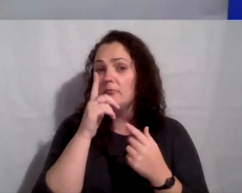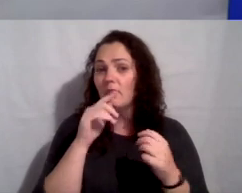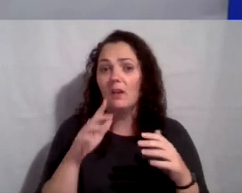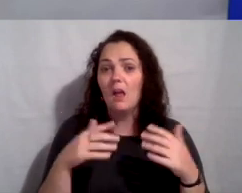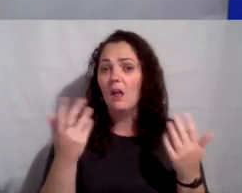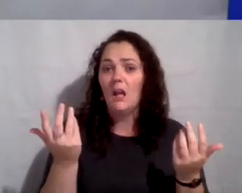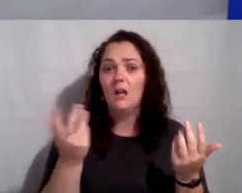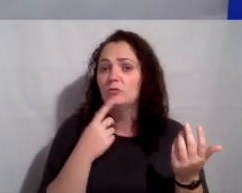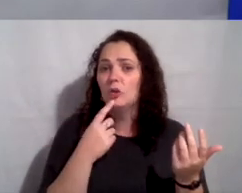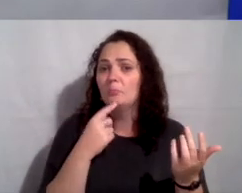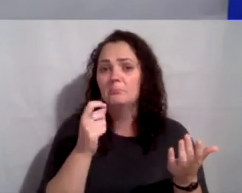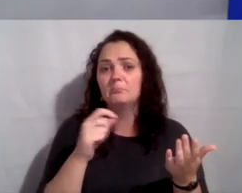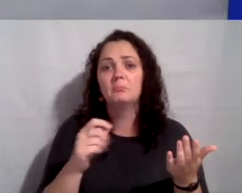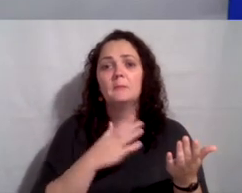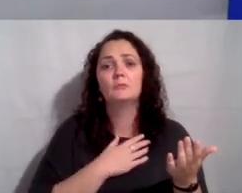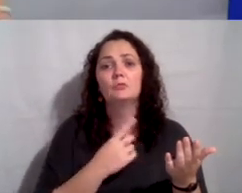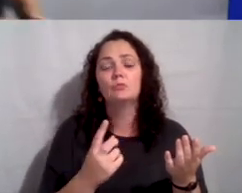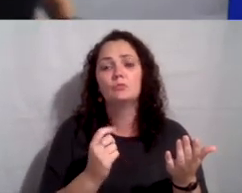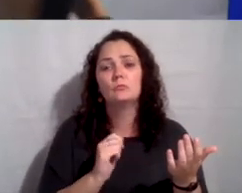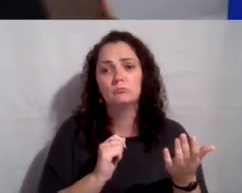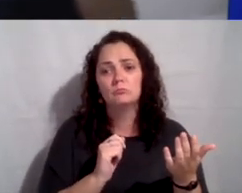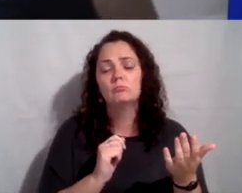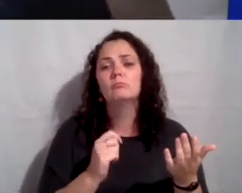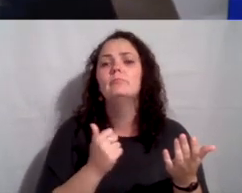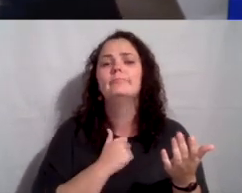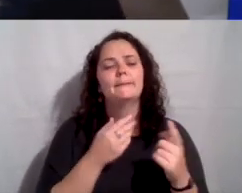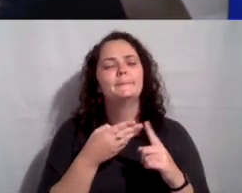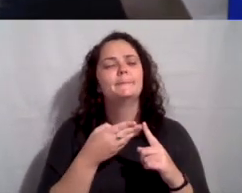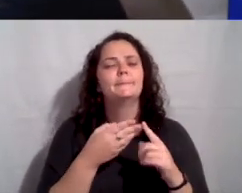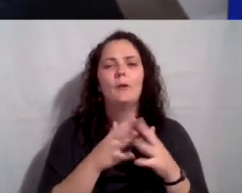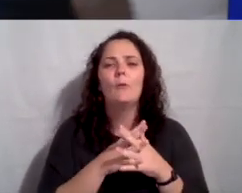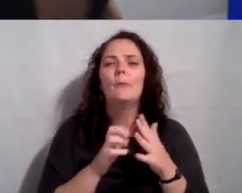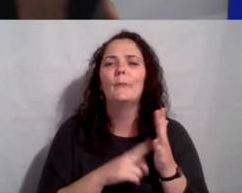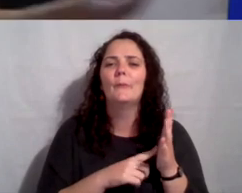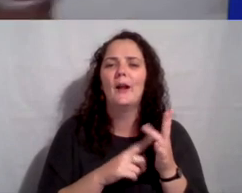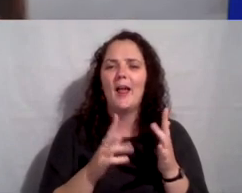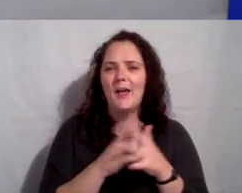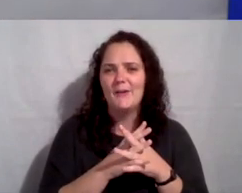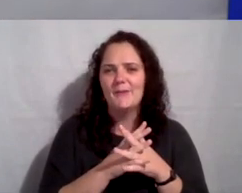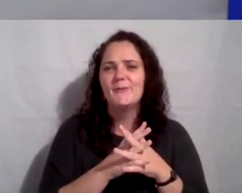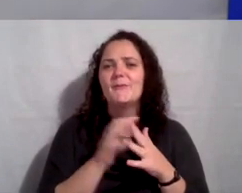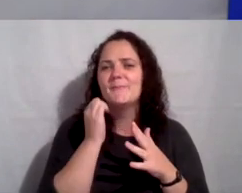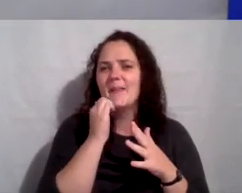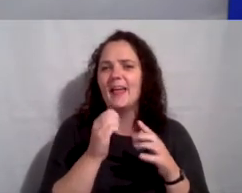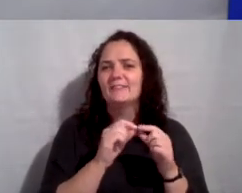medium that works for you, I'm going to go back over to my willow charcoal. For those of you who do have some black